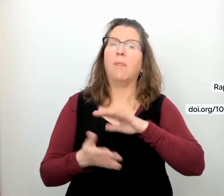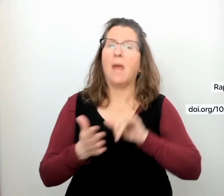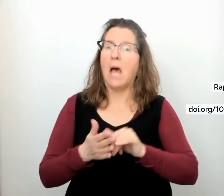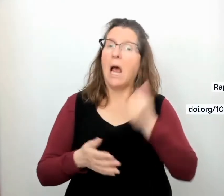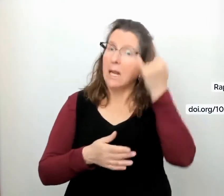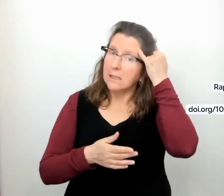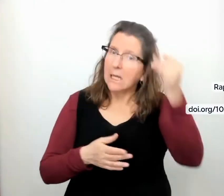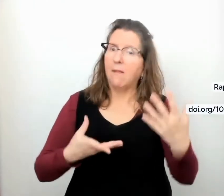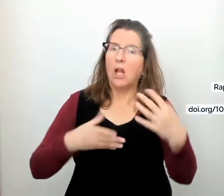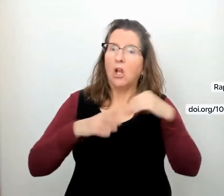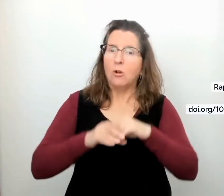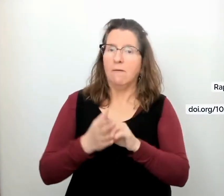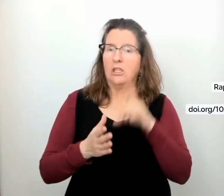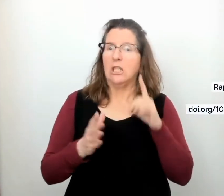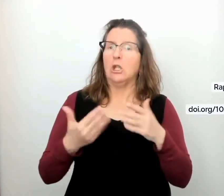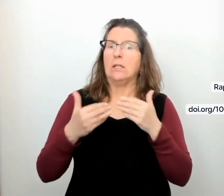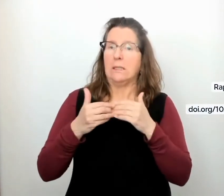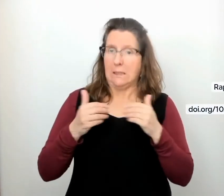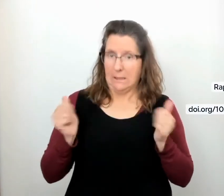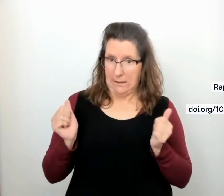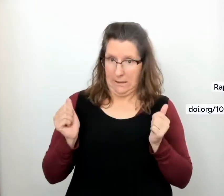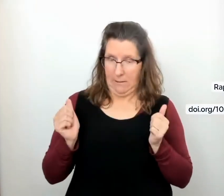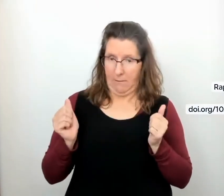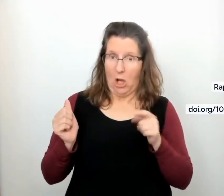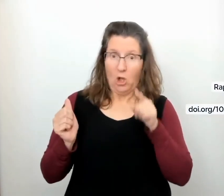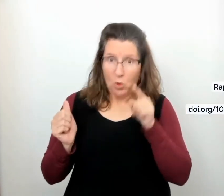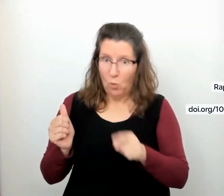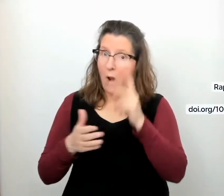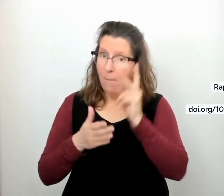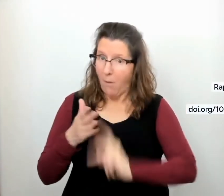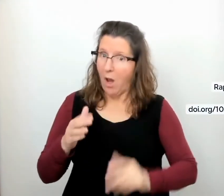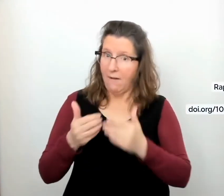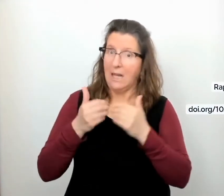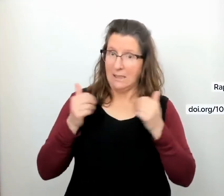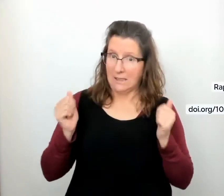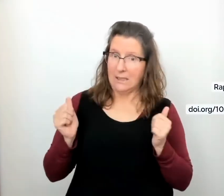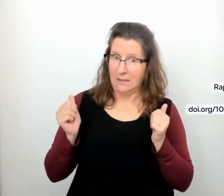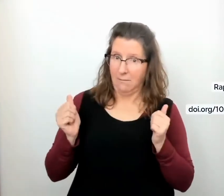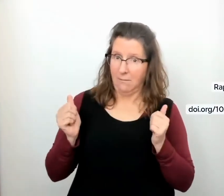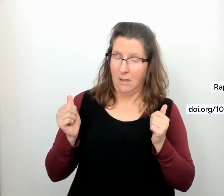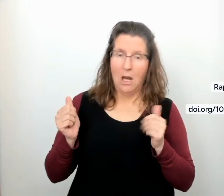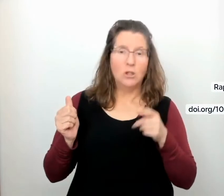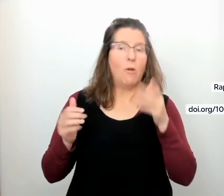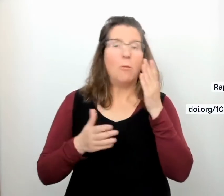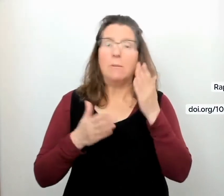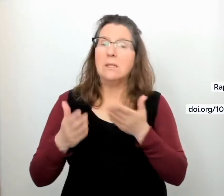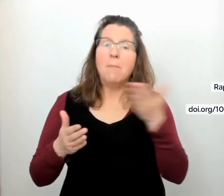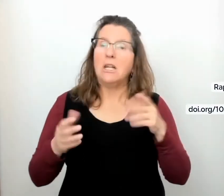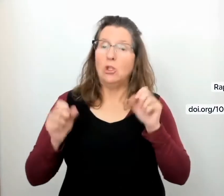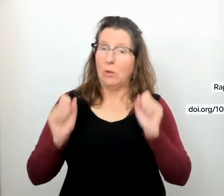It talks about inclusive education as a system. Like it or not you will be part of that system.